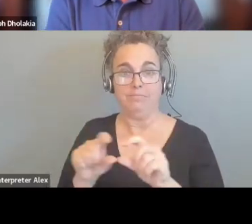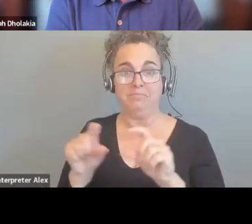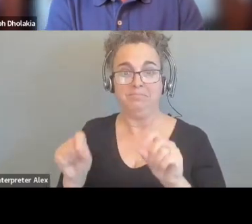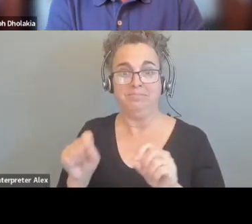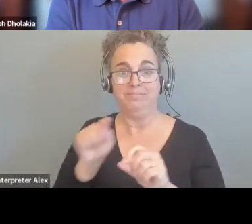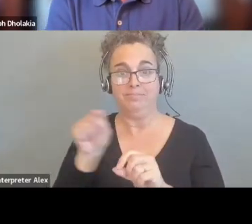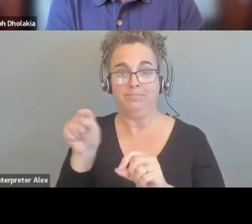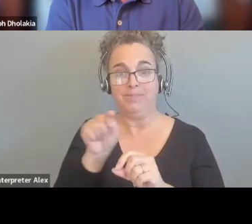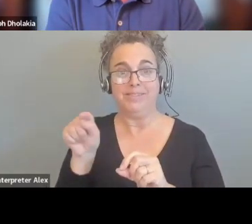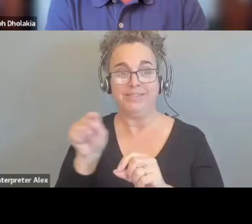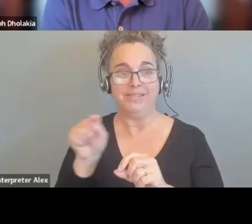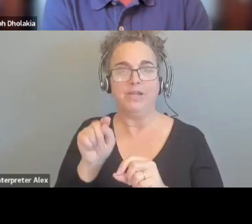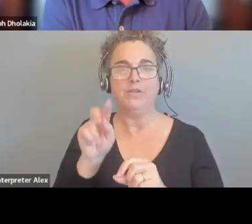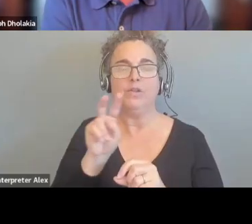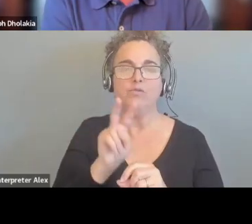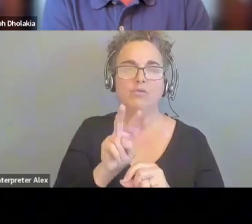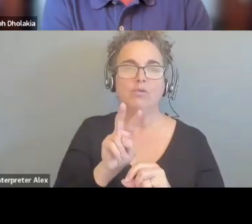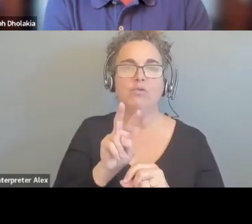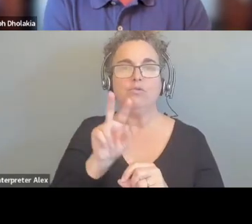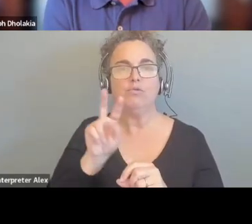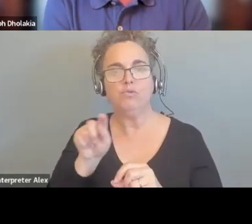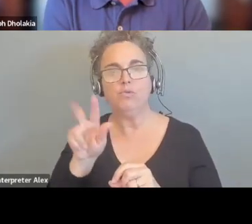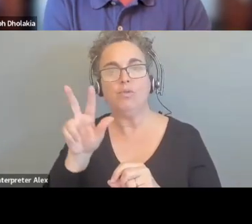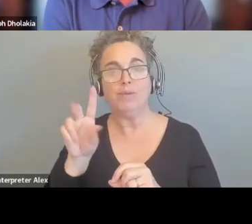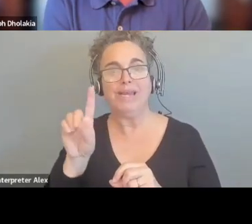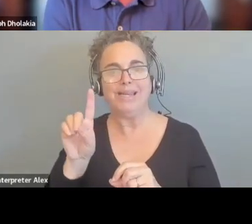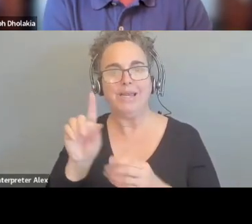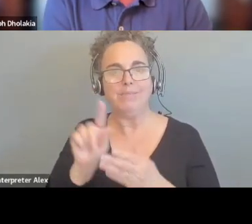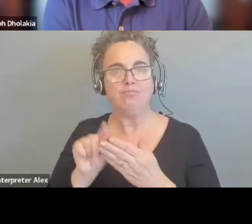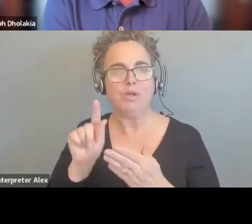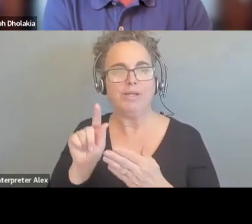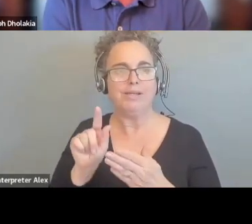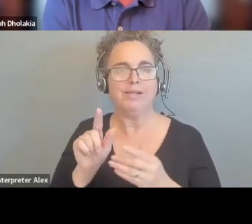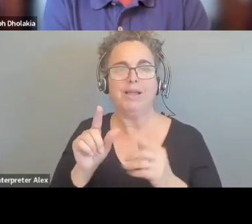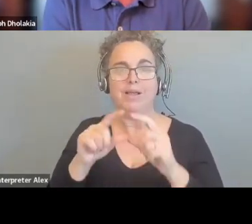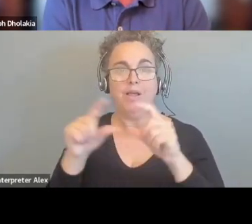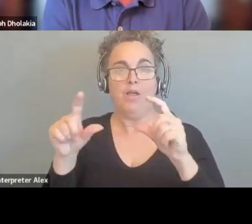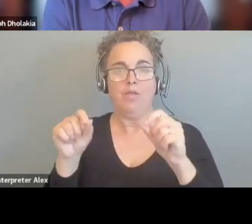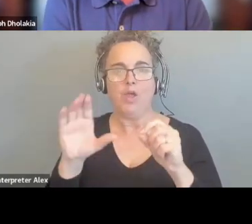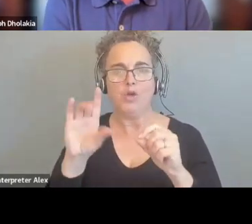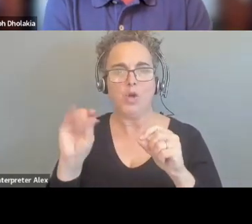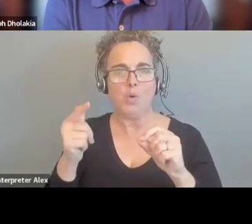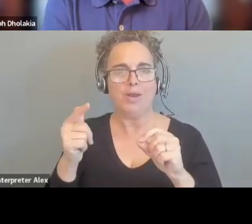to the 3D printed call frame block, defined to_centigrade, which details the function